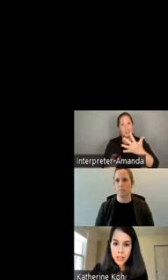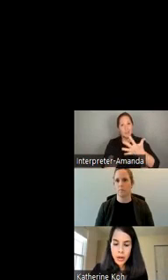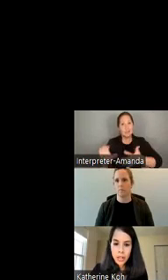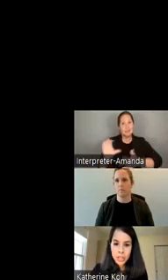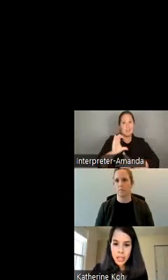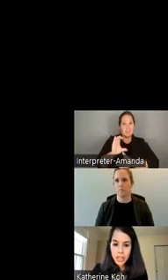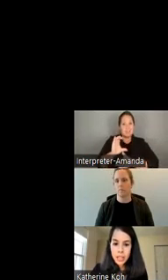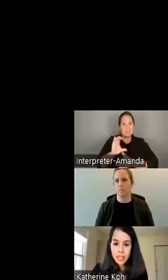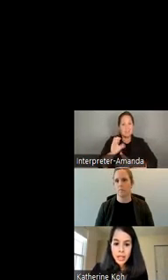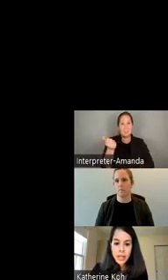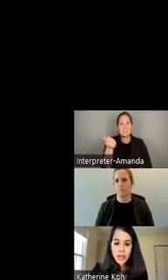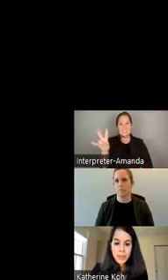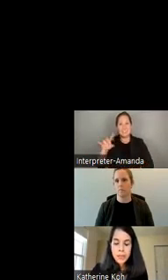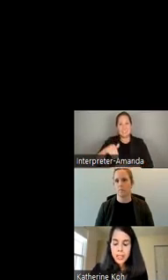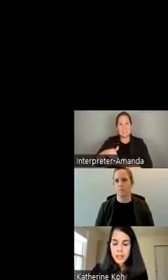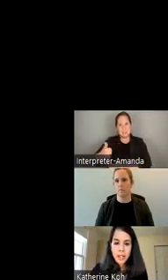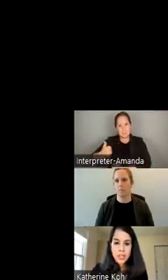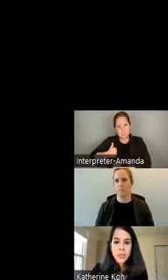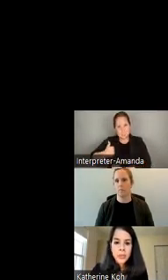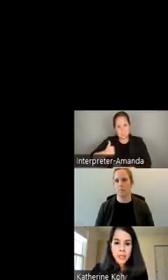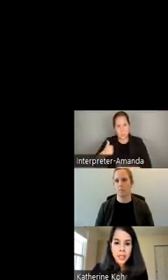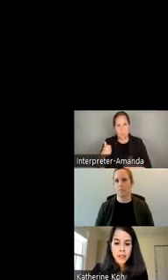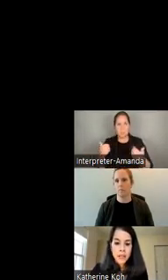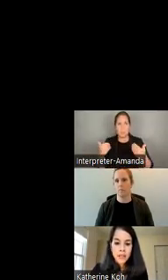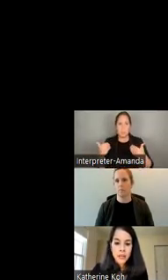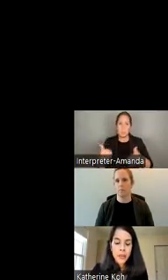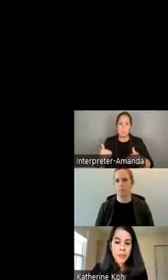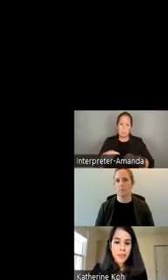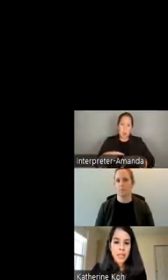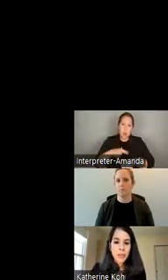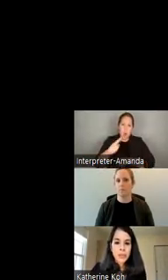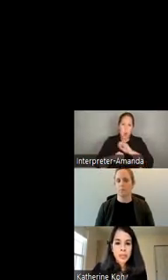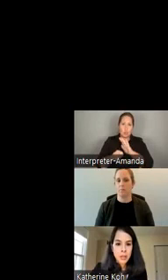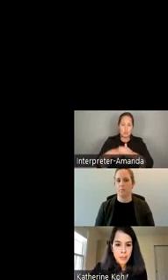a very large study and perspective longitudinal study that followed people over time which was a